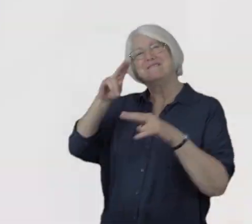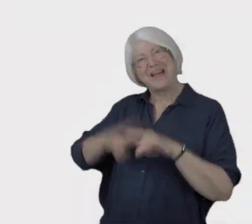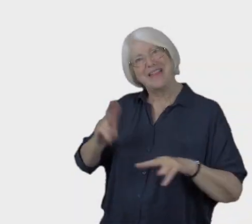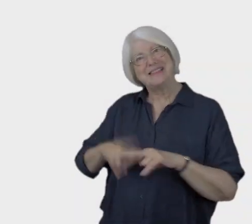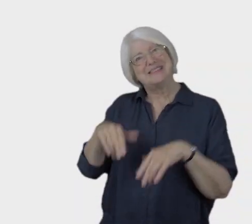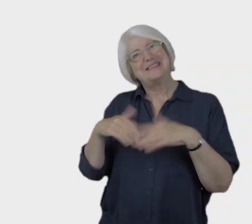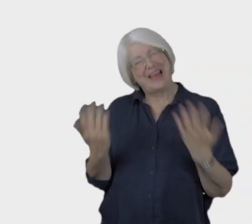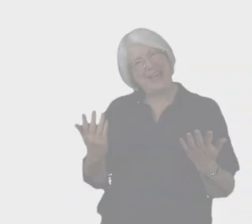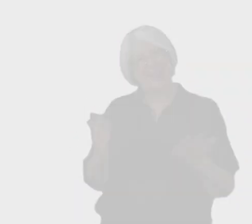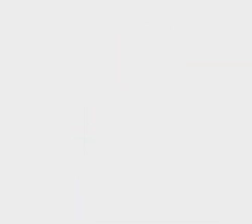Happy Father's Day